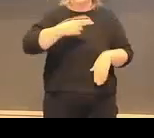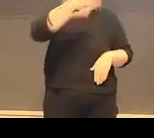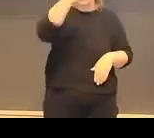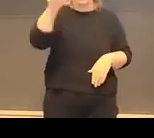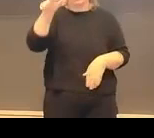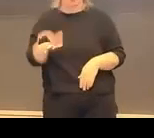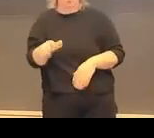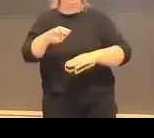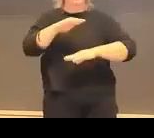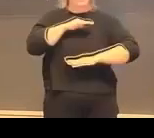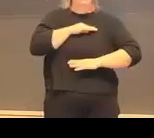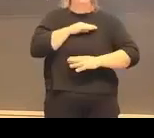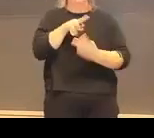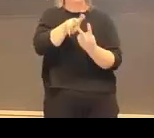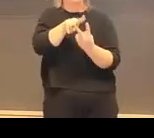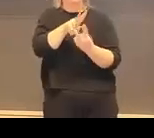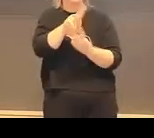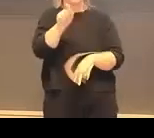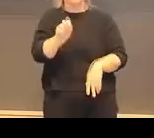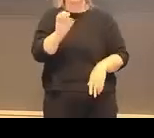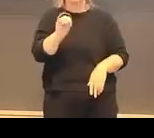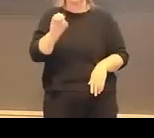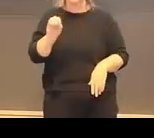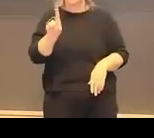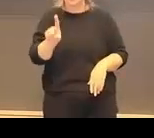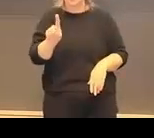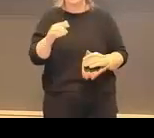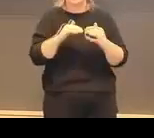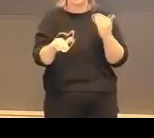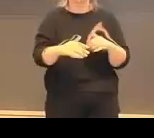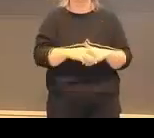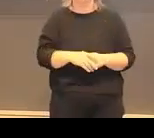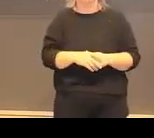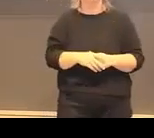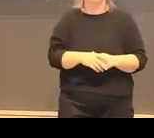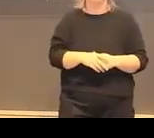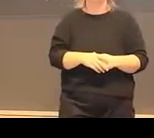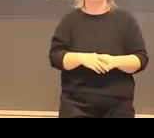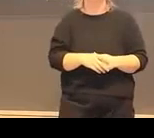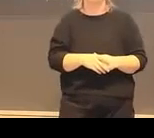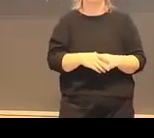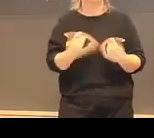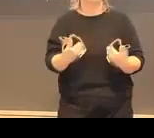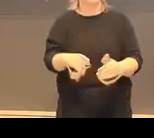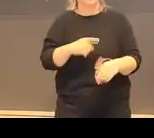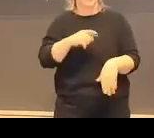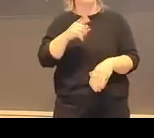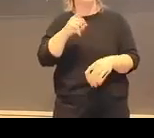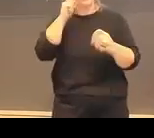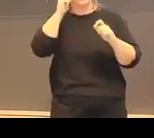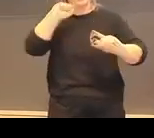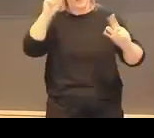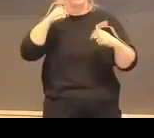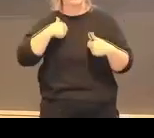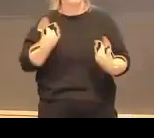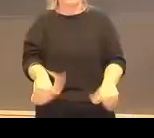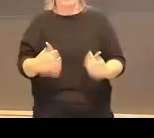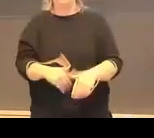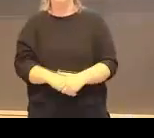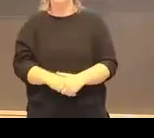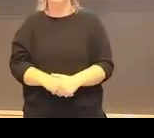satisfaction group to a 0.00001 level which I have to admit surprised me but there it was so it made